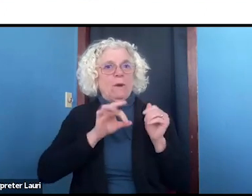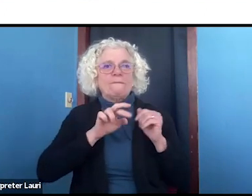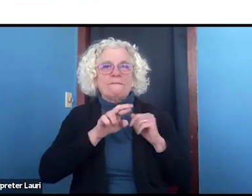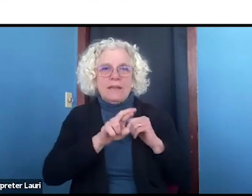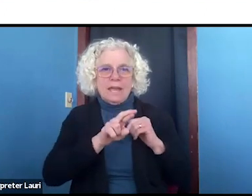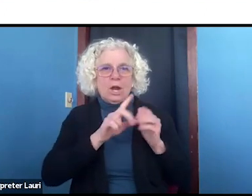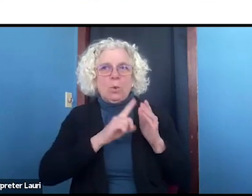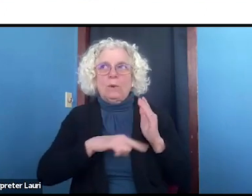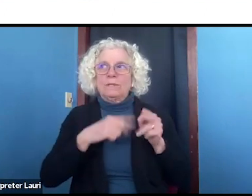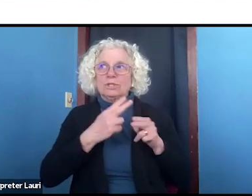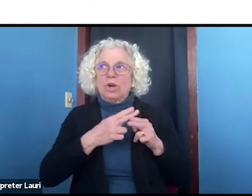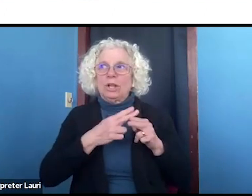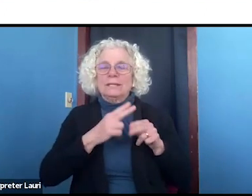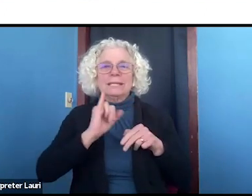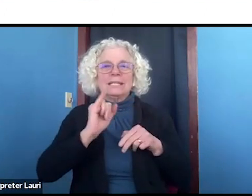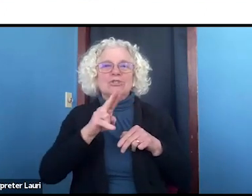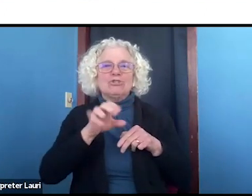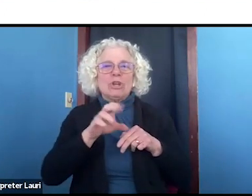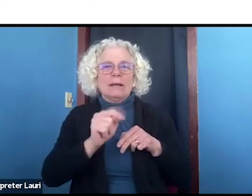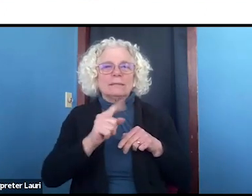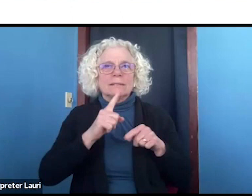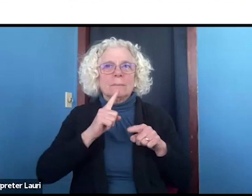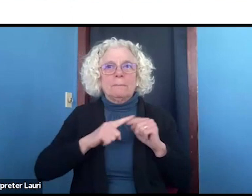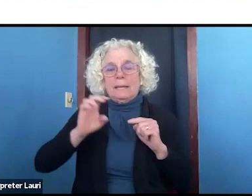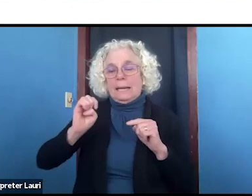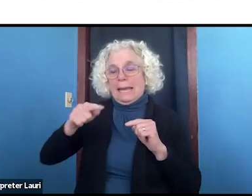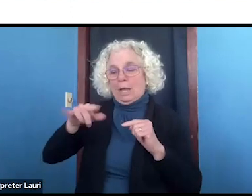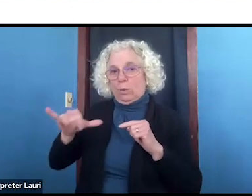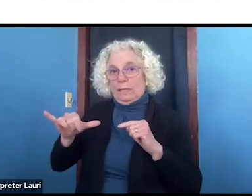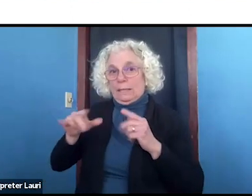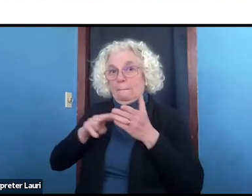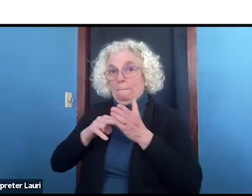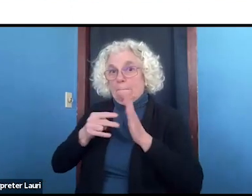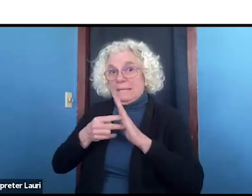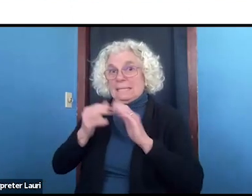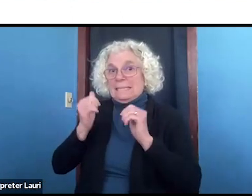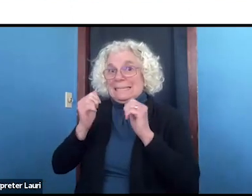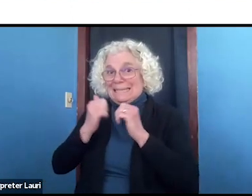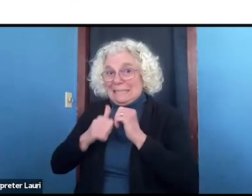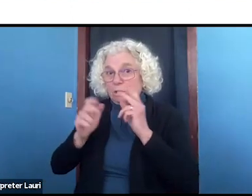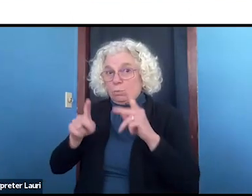to be truly equitable, we need to recognize that not everyone is starting from the same place.